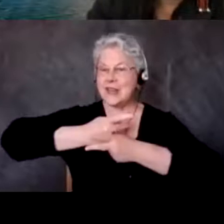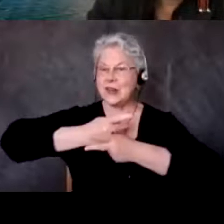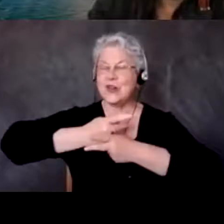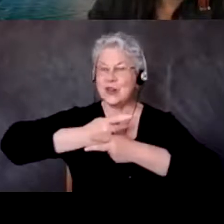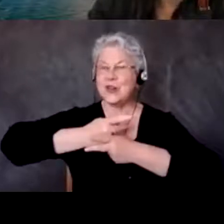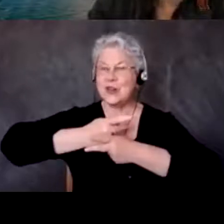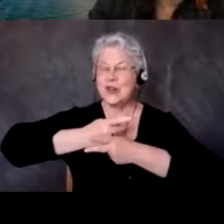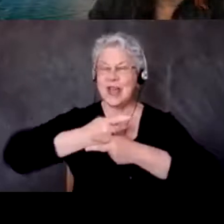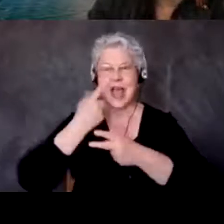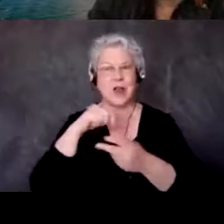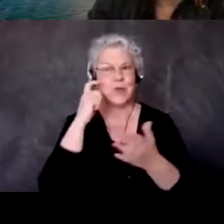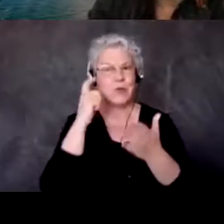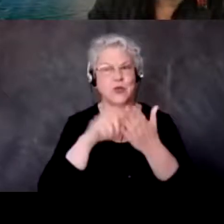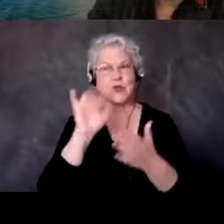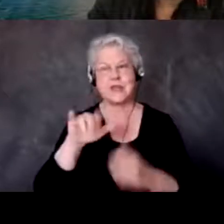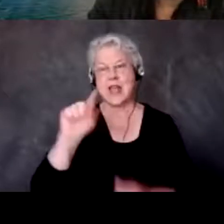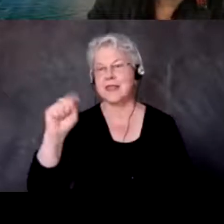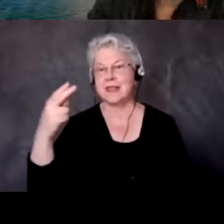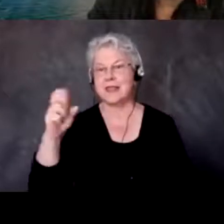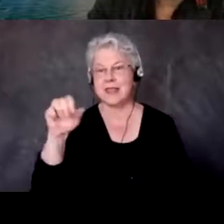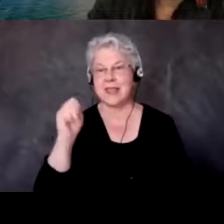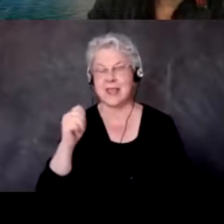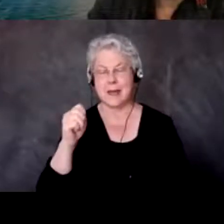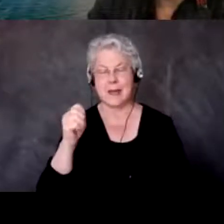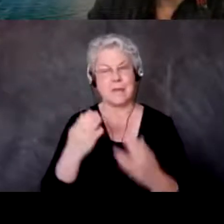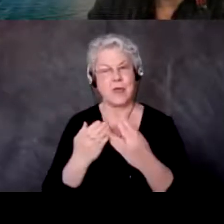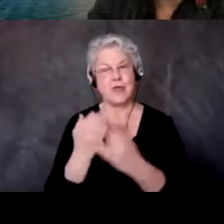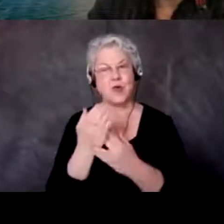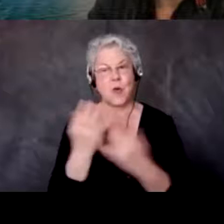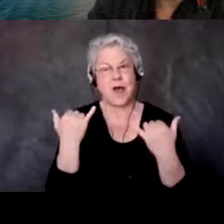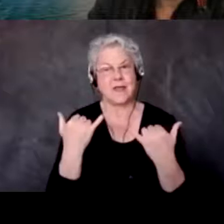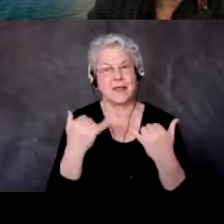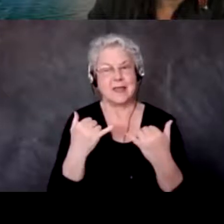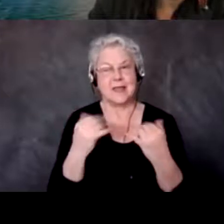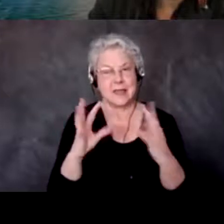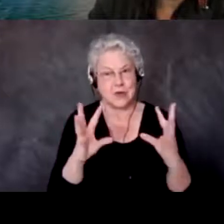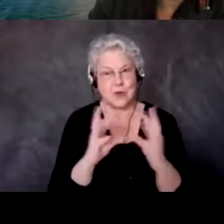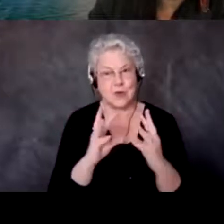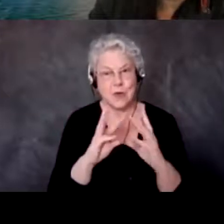we'll see this theme going throughout this session that we're focusing on community wellness